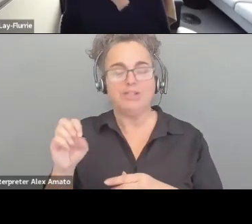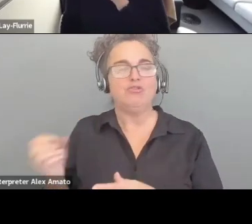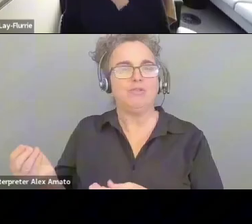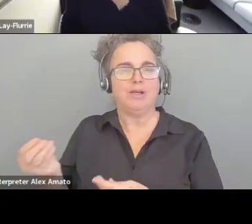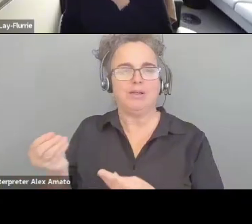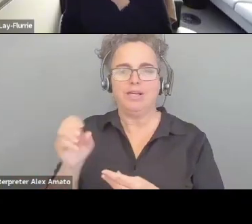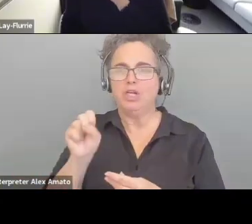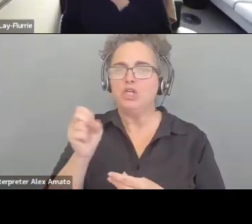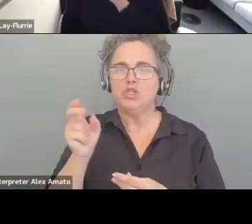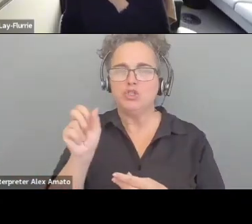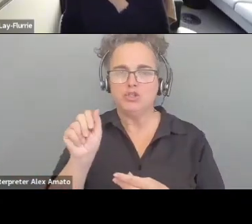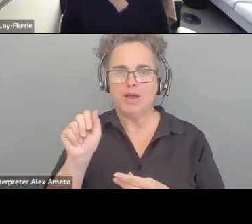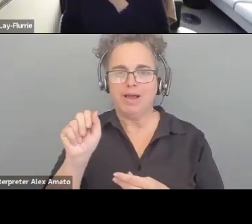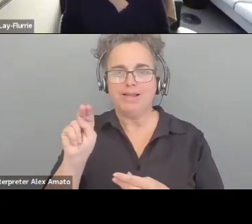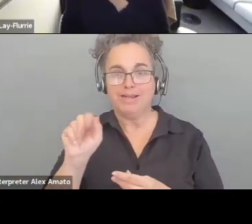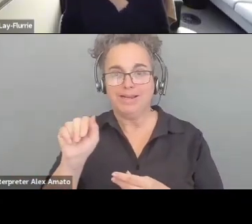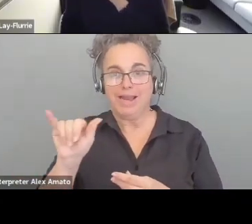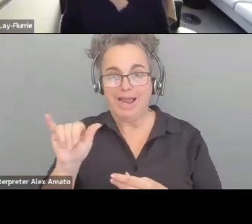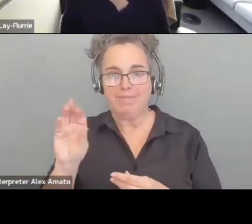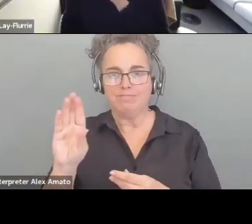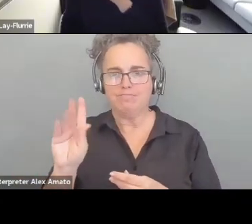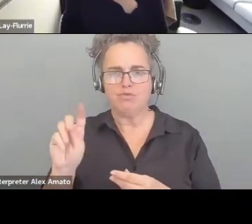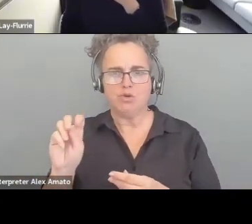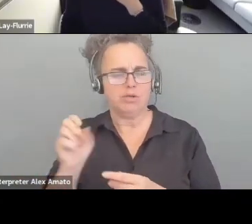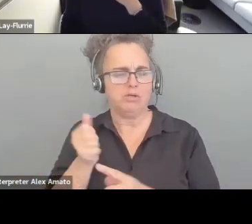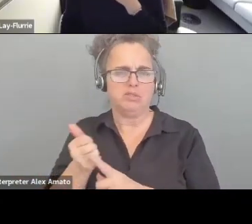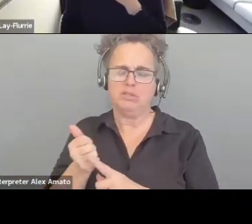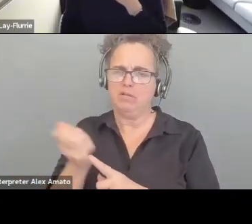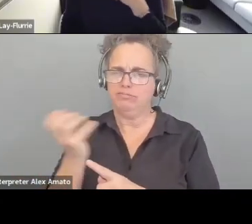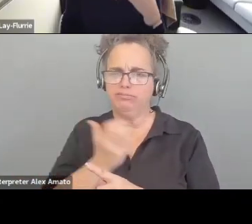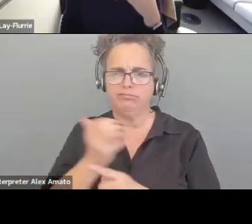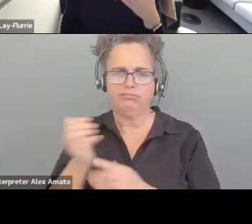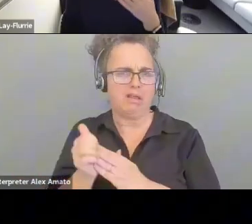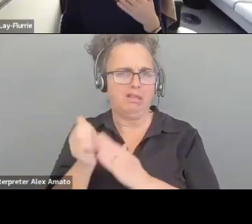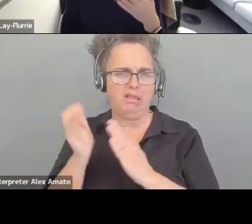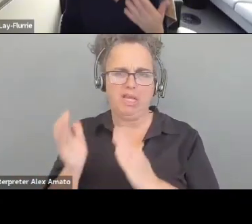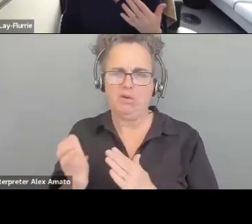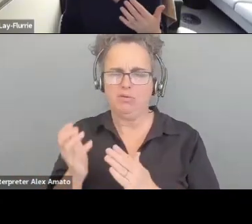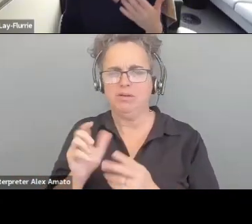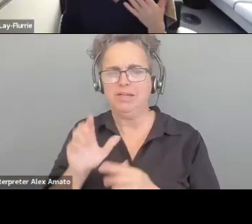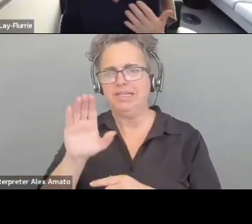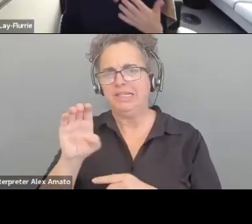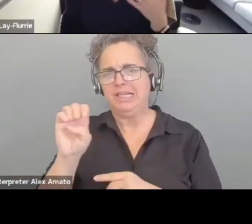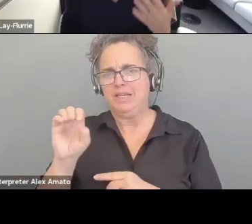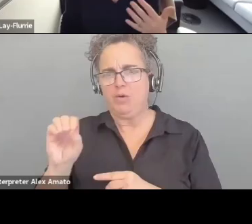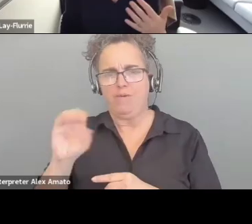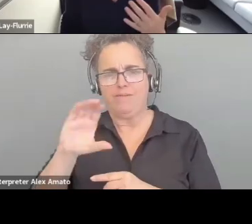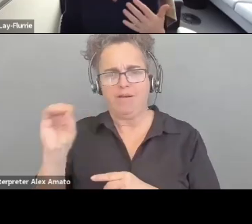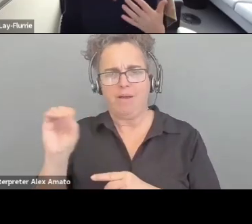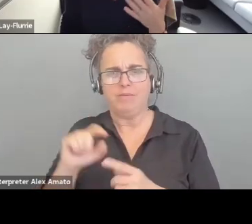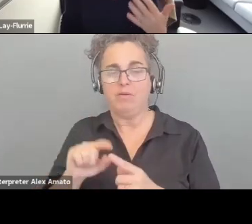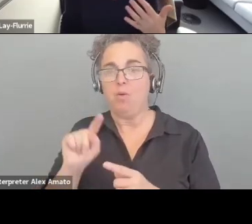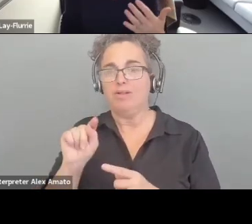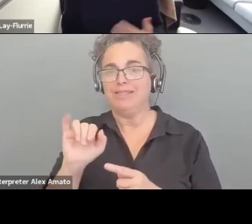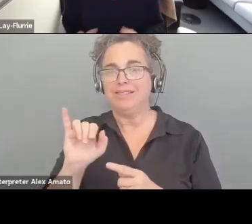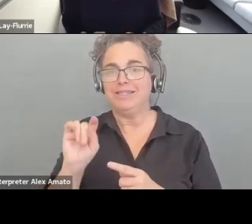Sinéad Burke is an incredible leader. She's CEO of a company called Tilting the Lens based in Ireland.